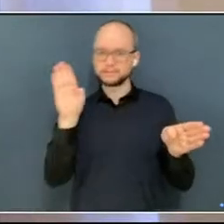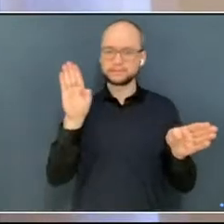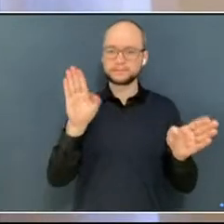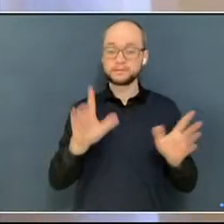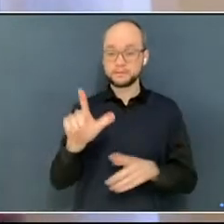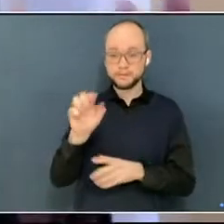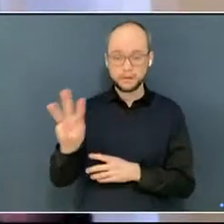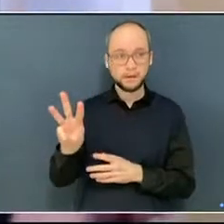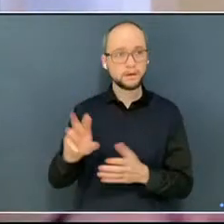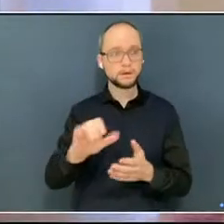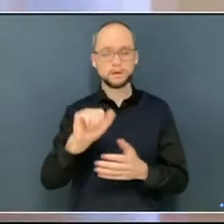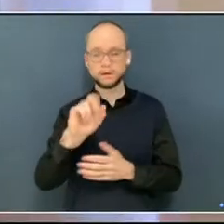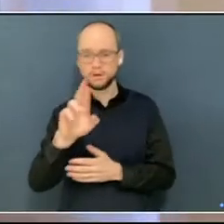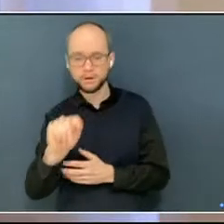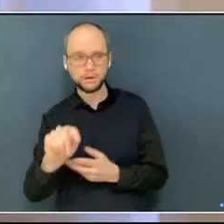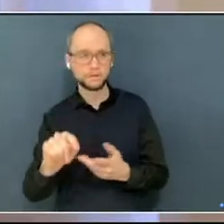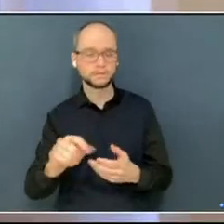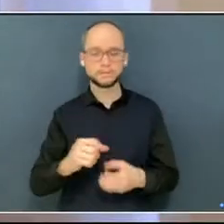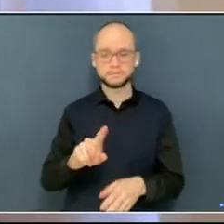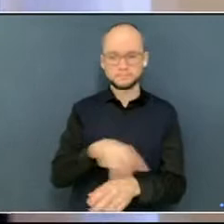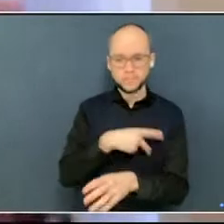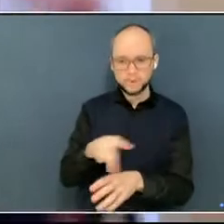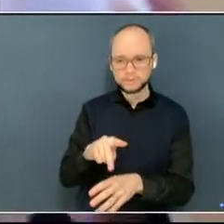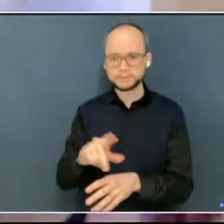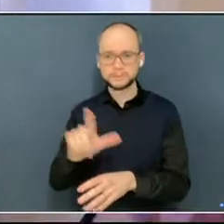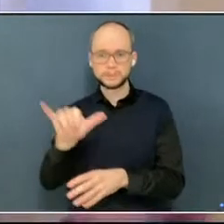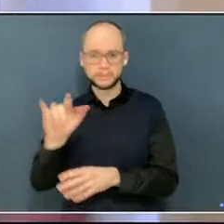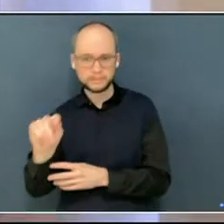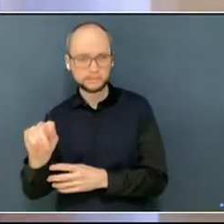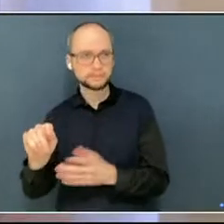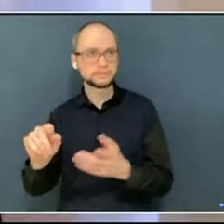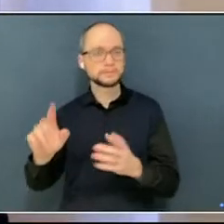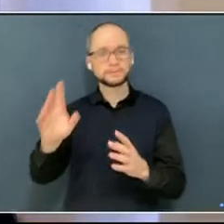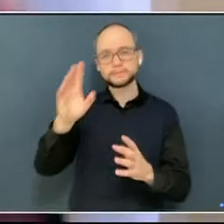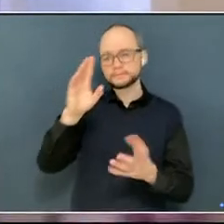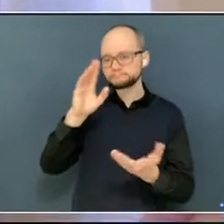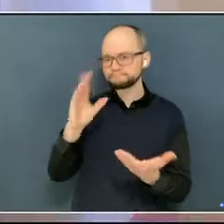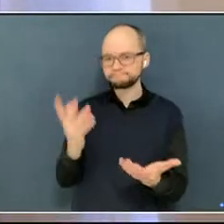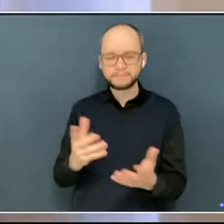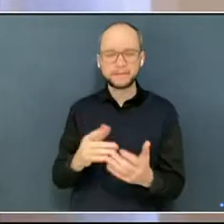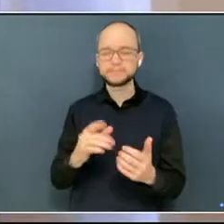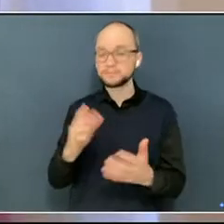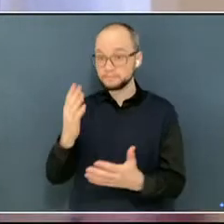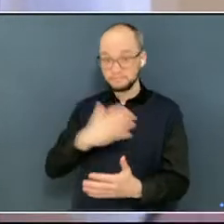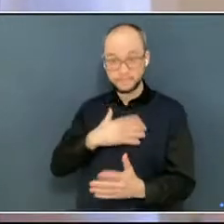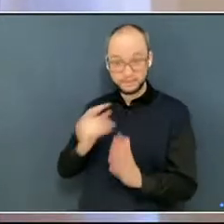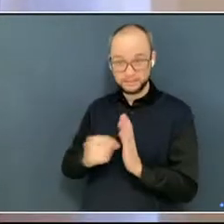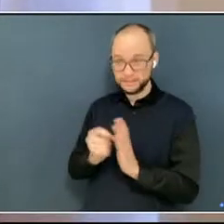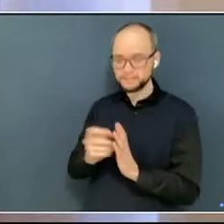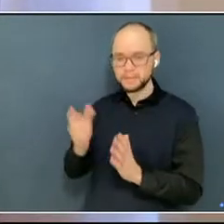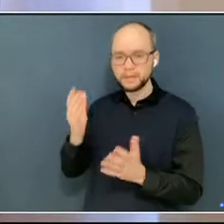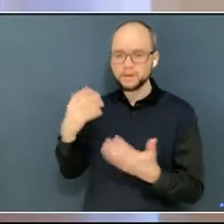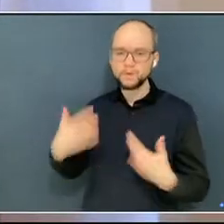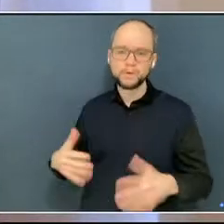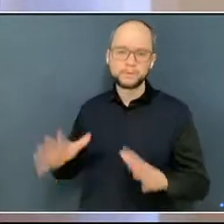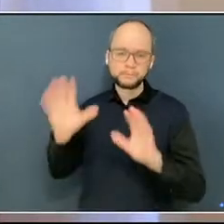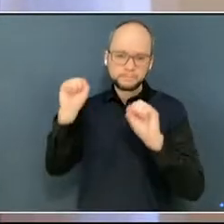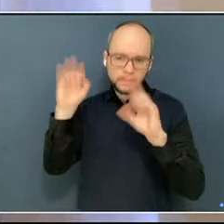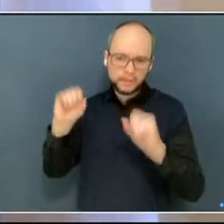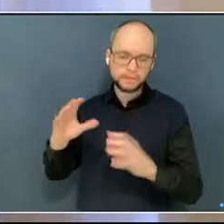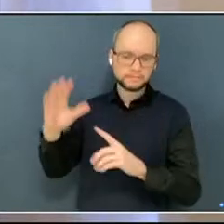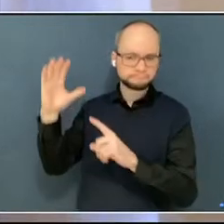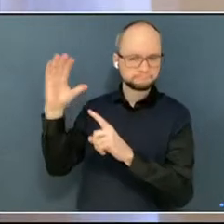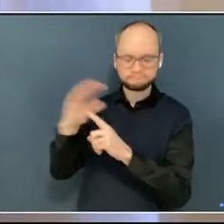As you know during my time there was Emerson, Thereau, Hawthorne,Whitman, Melville, Washington Irving who was very important getting